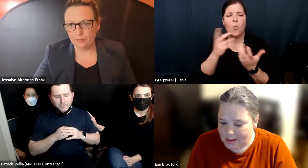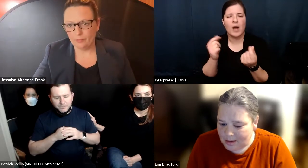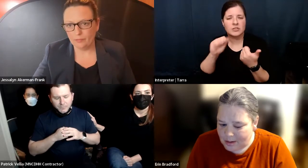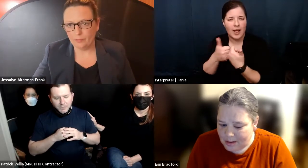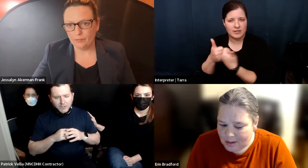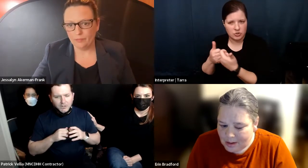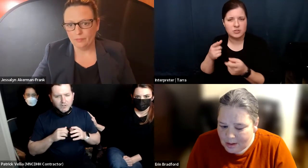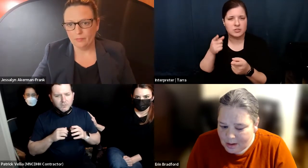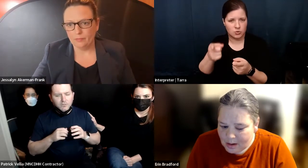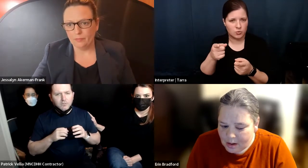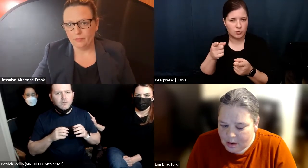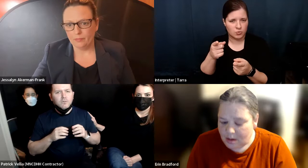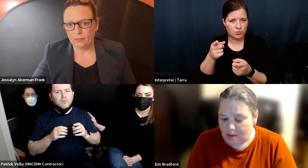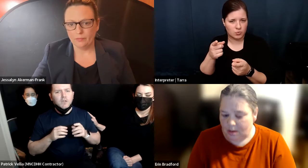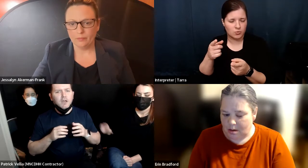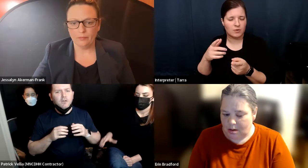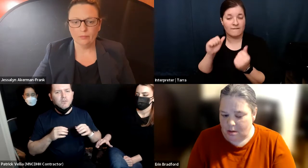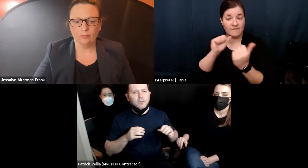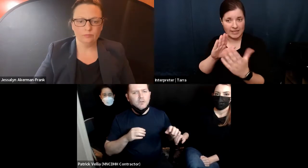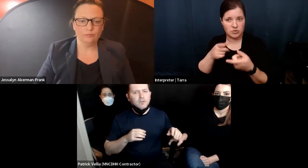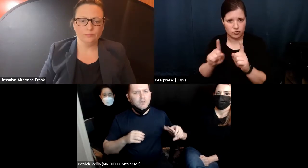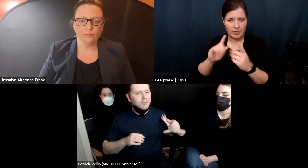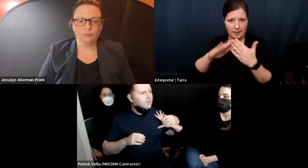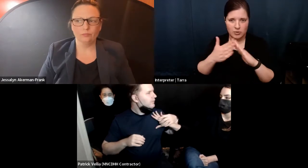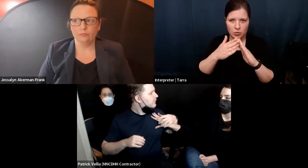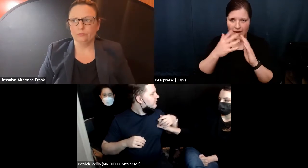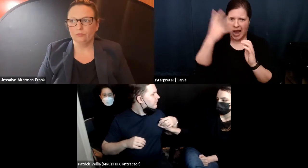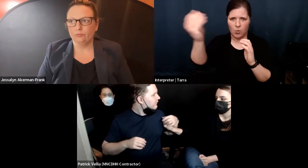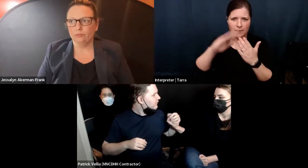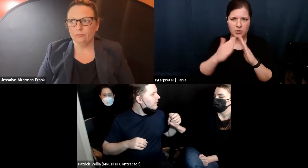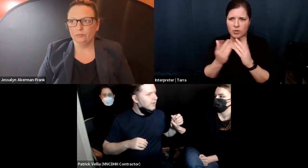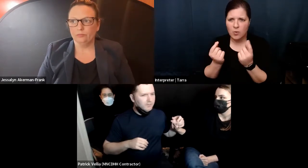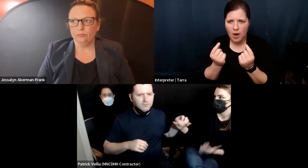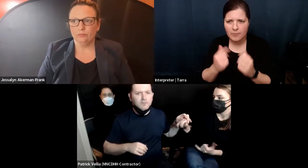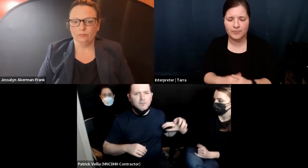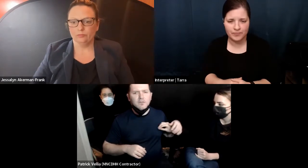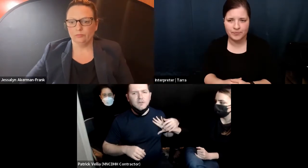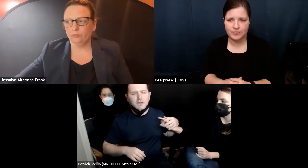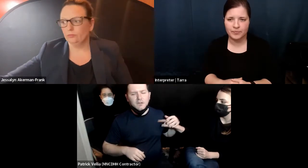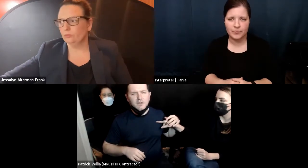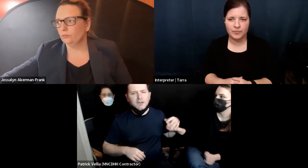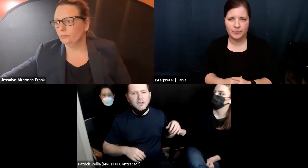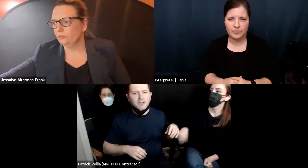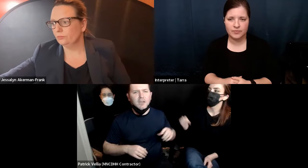I'll start myself. Jessalyn: We'll turn off Erin at this time.